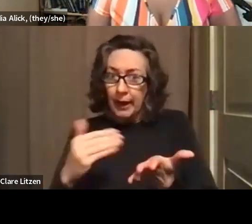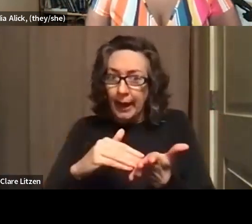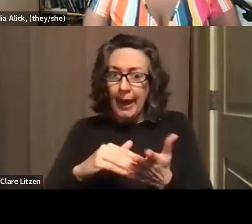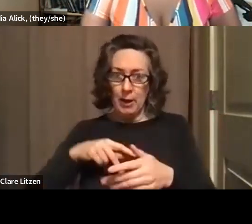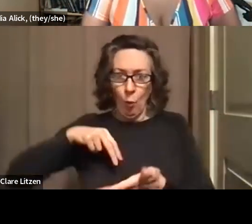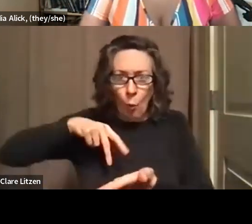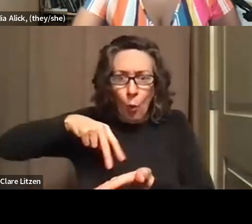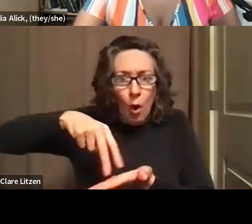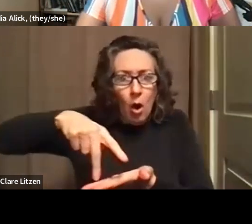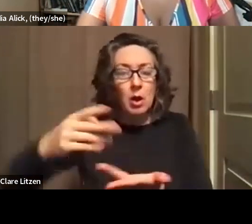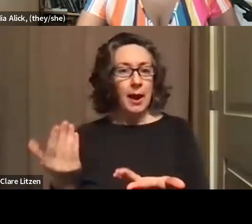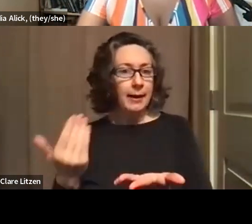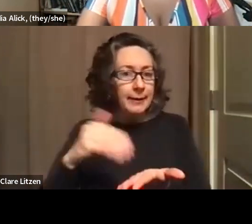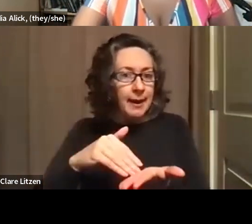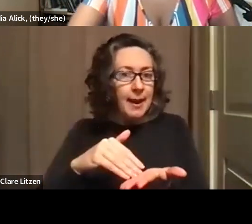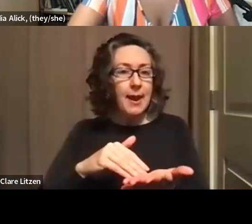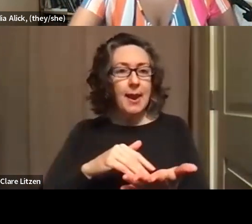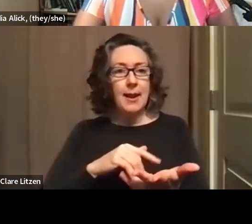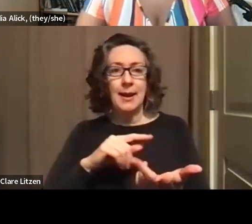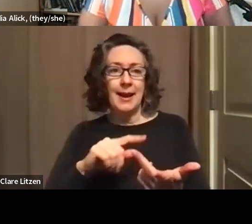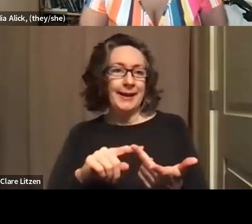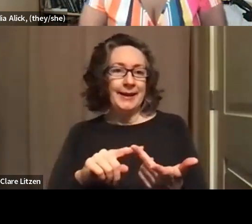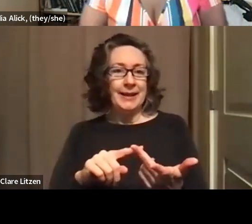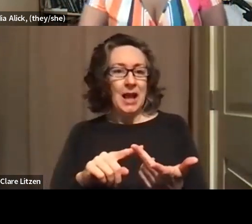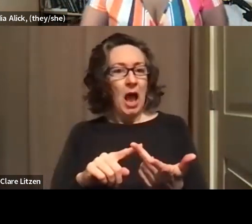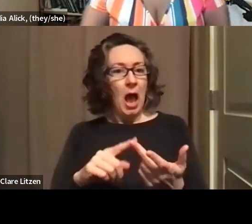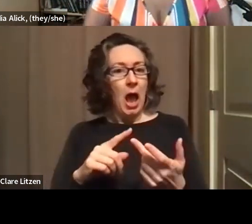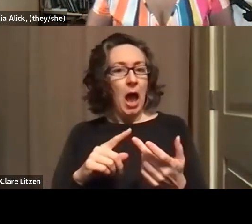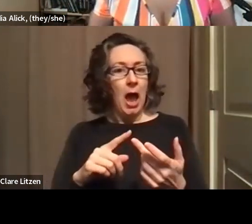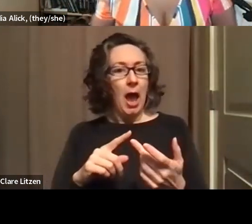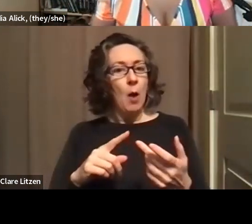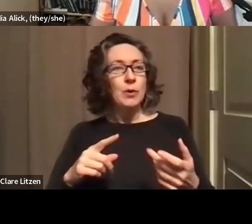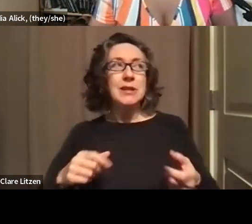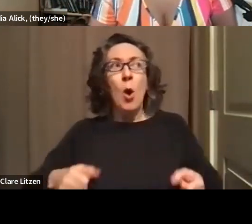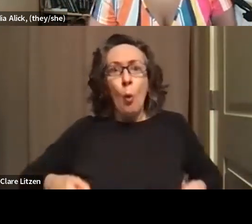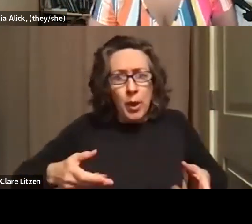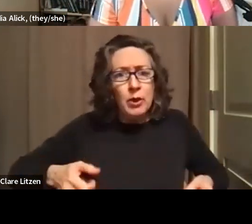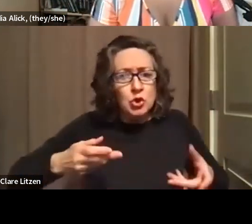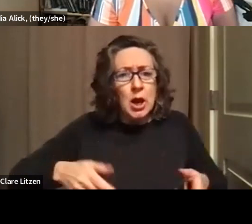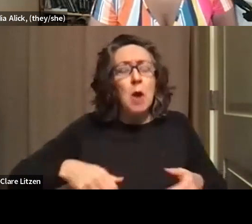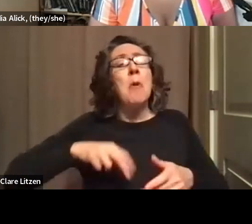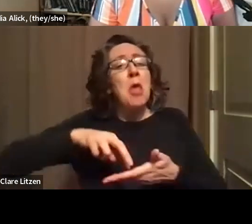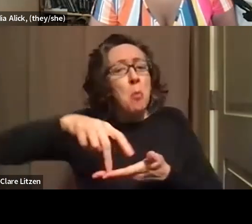again, I wasn't -- ambulatory, wheelchair, walker. I am back.